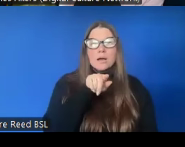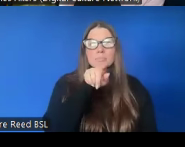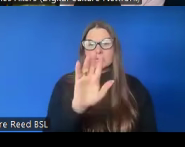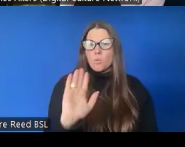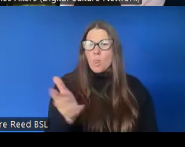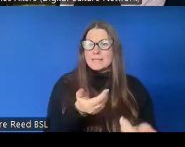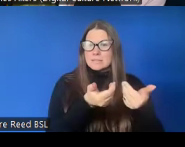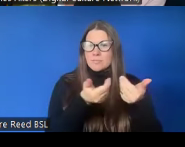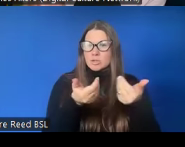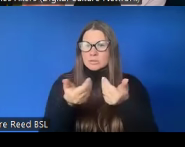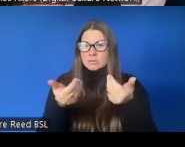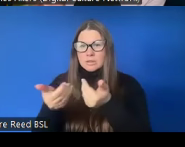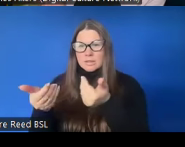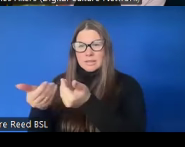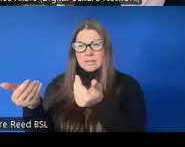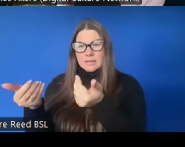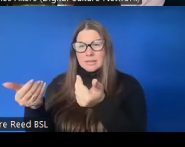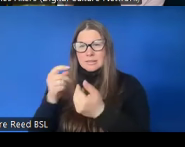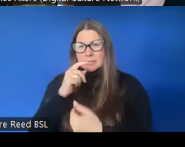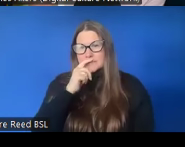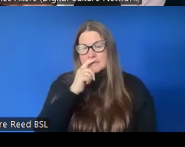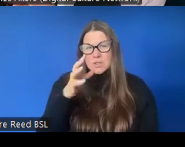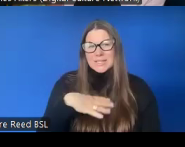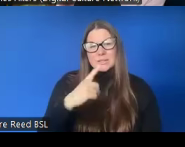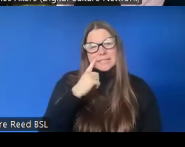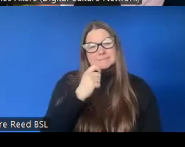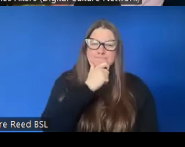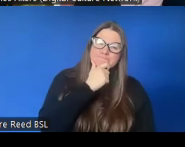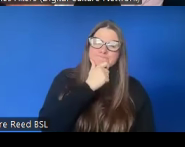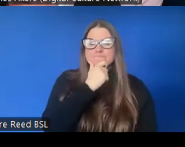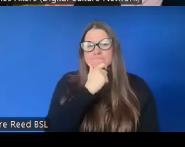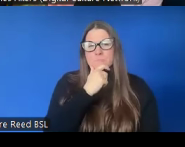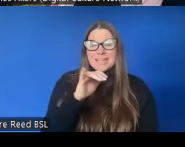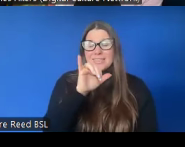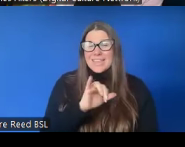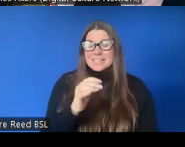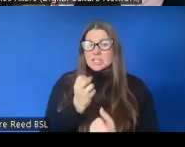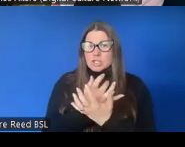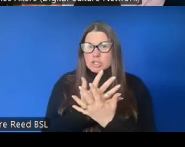It's thinking about plotting these things and going, which ones can-- there's so many integrations with a lot of these systems